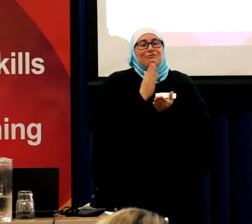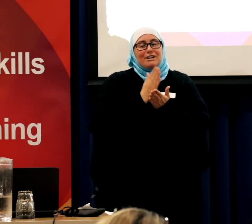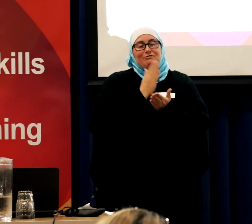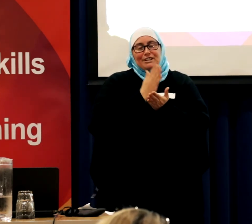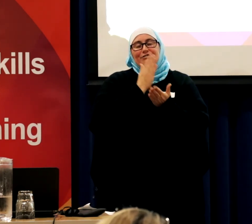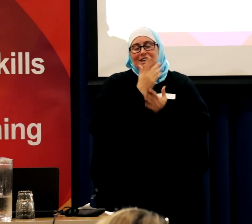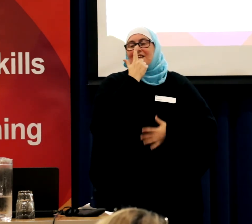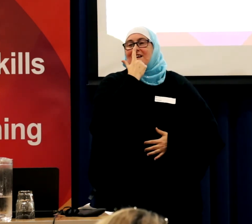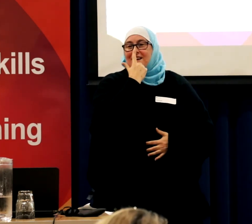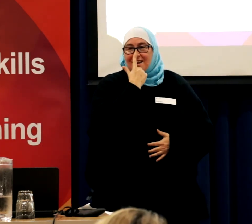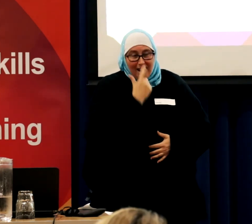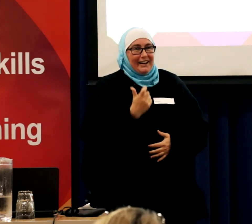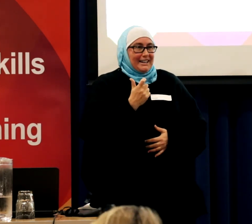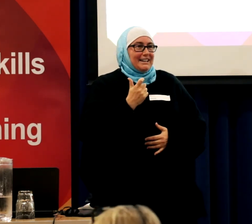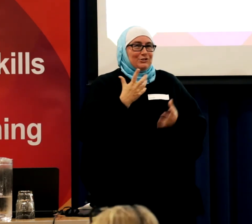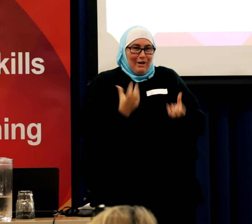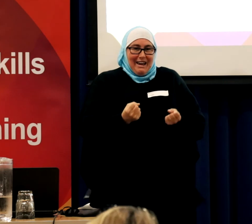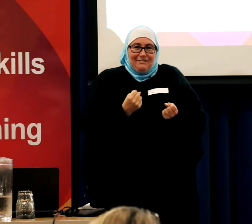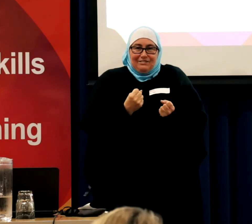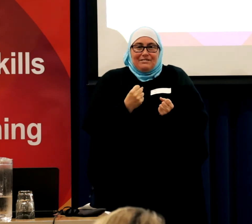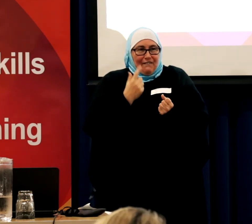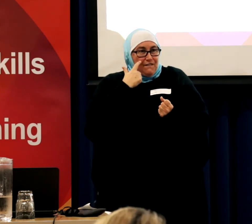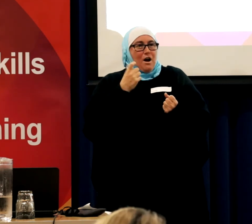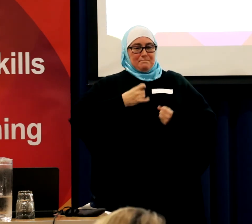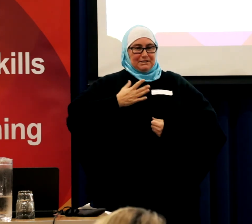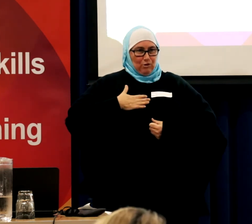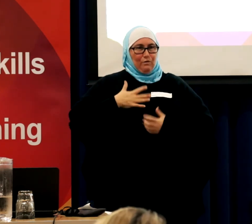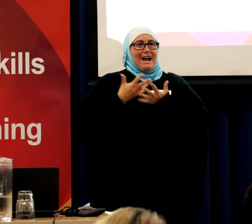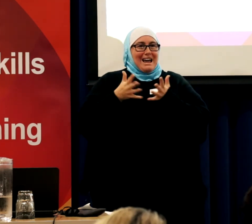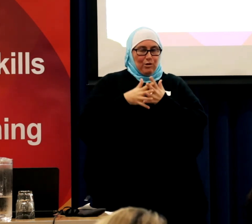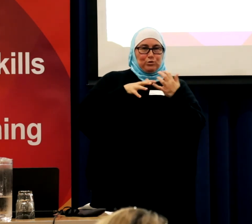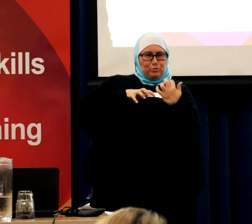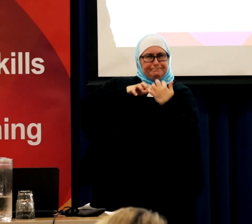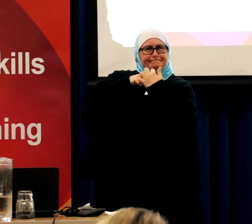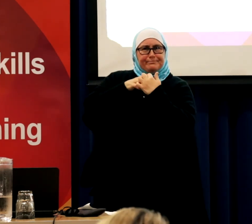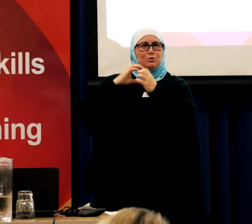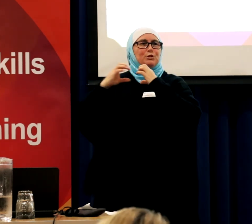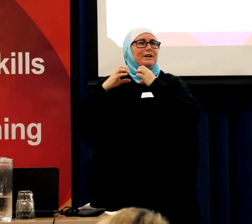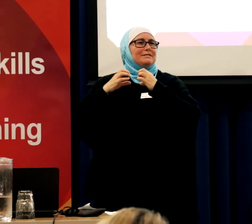In summary, I’m really, really, really lucky to have – to have found who I am and to